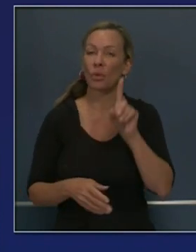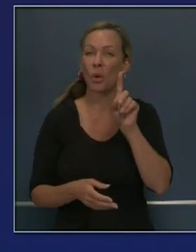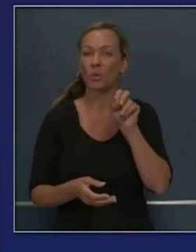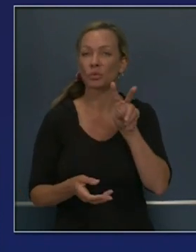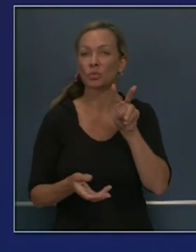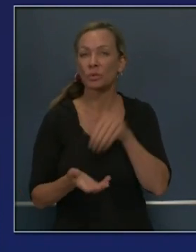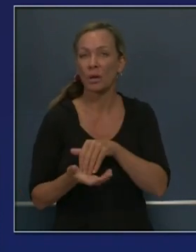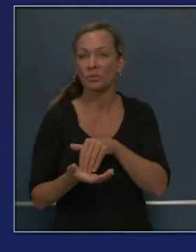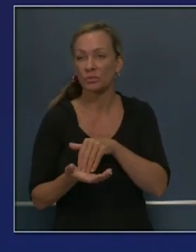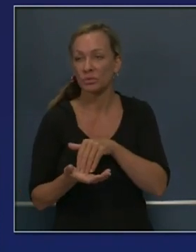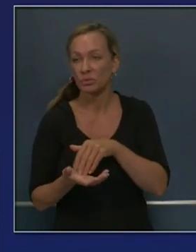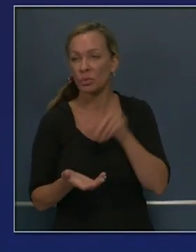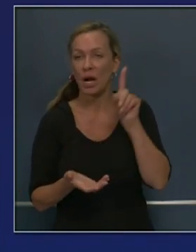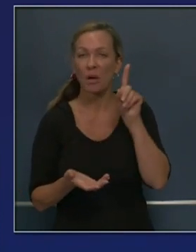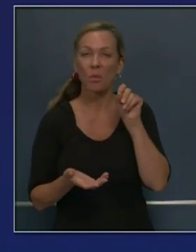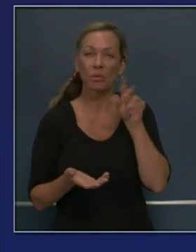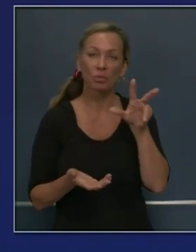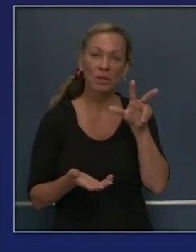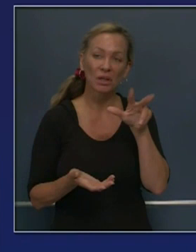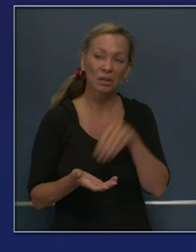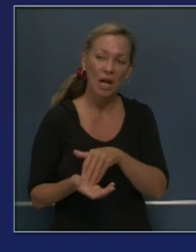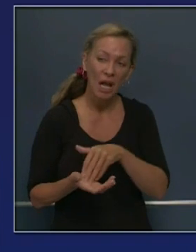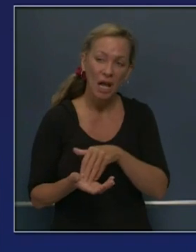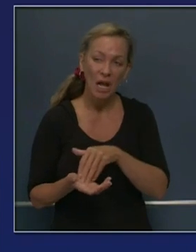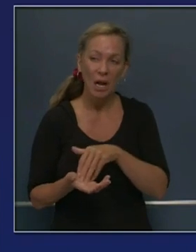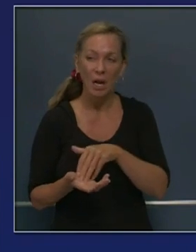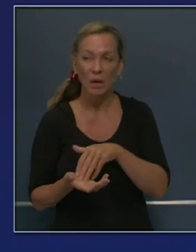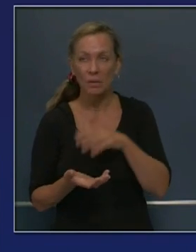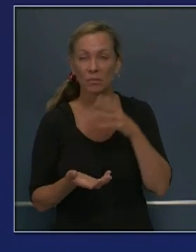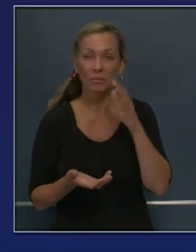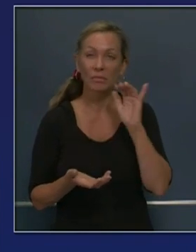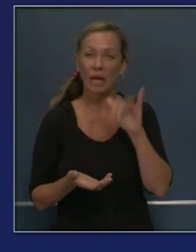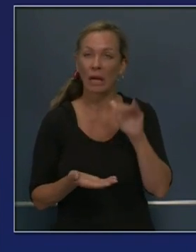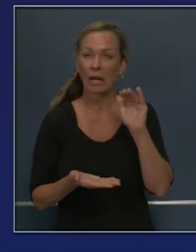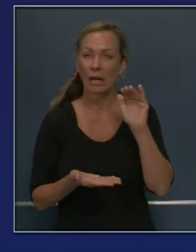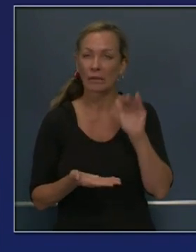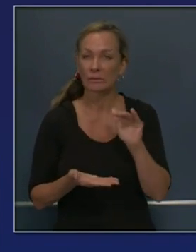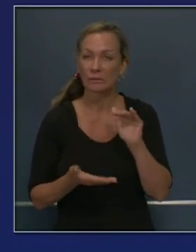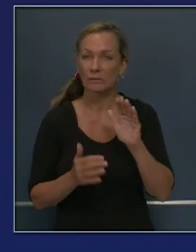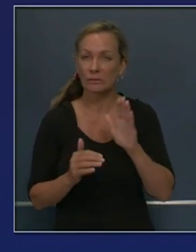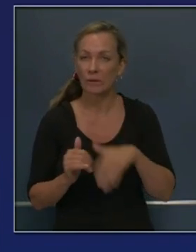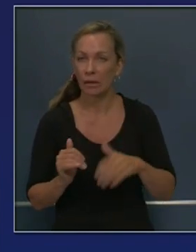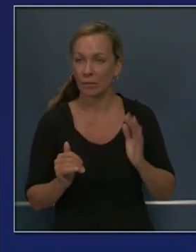WE TESTED OVER 111,000 PEOPLE YESTERDAY. YOU WILL SEE THE SEVEN-DAY AVERAGE OF DAILY TESTS IS ONE